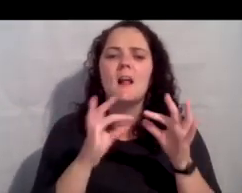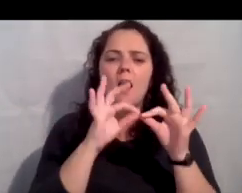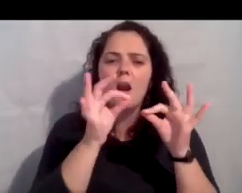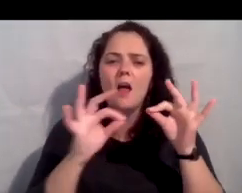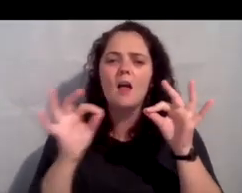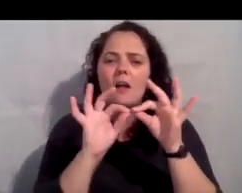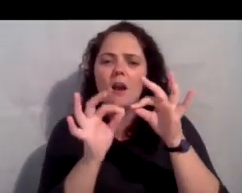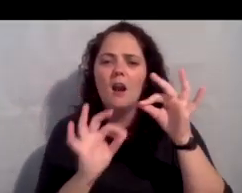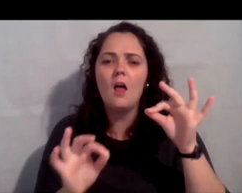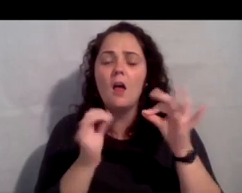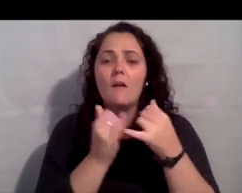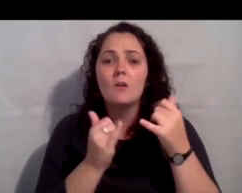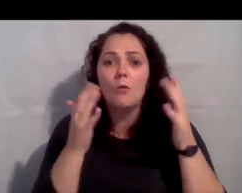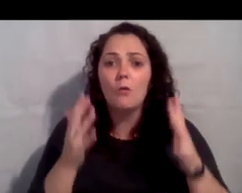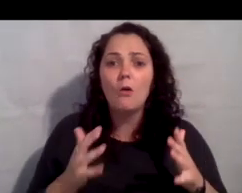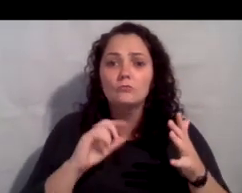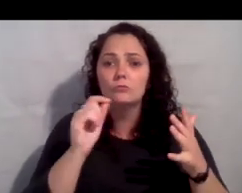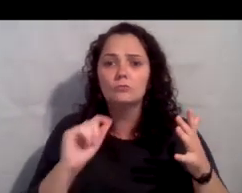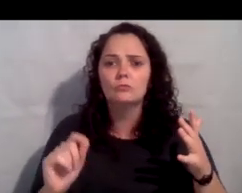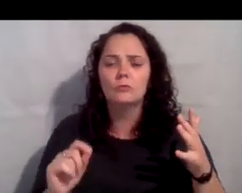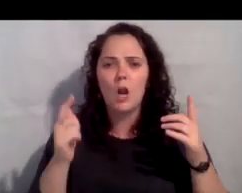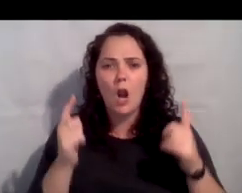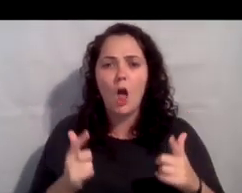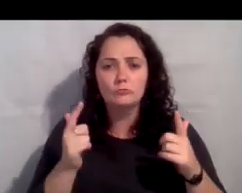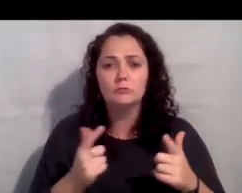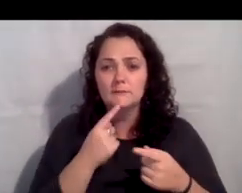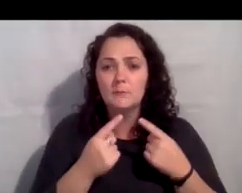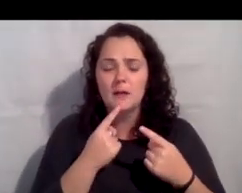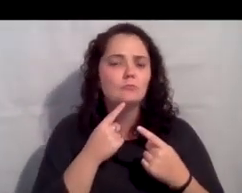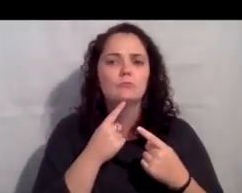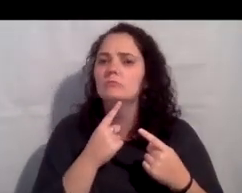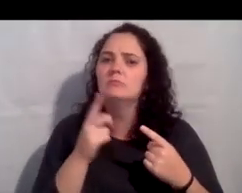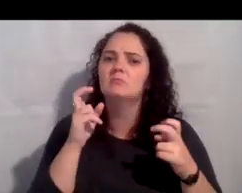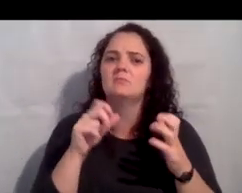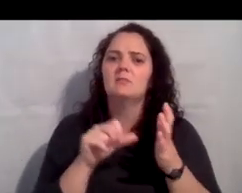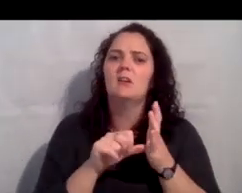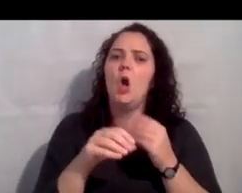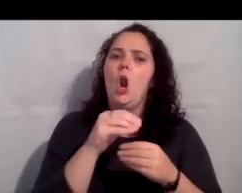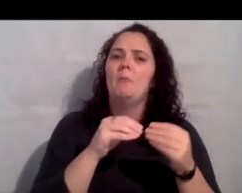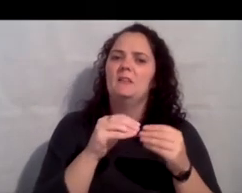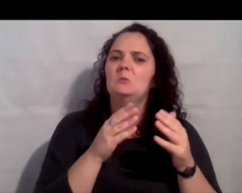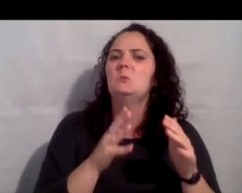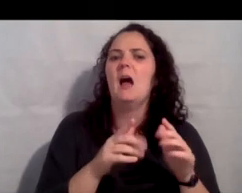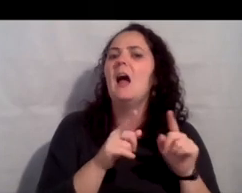that it’s not overdrawn, there's not a lot of information but it's very economical information. Alright if we go on to the next one,